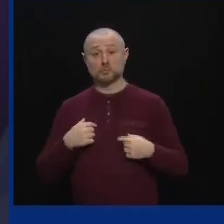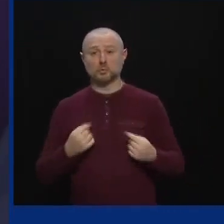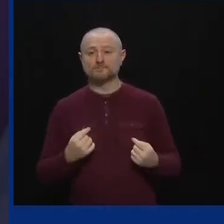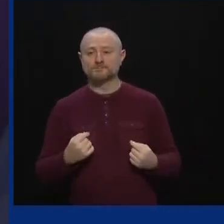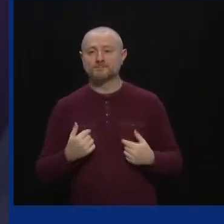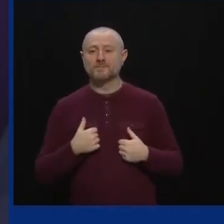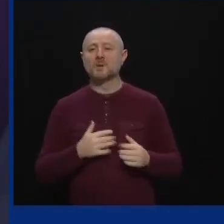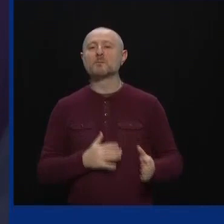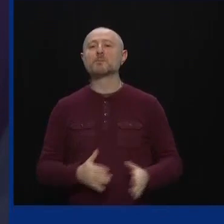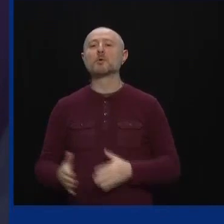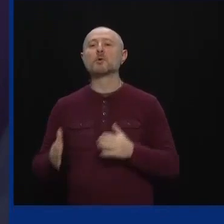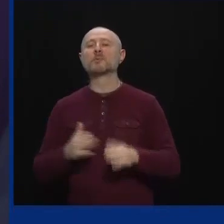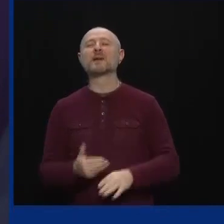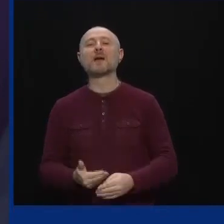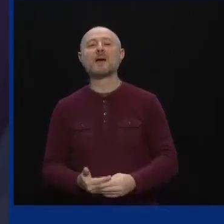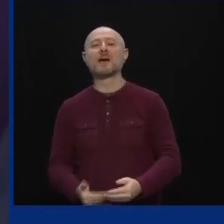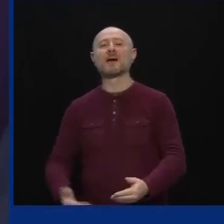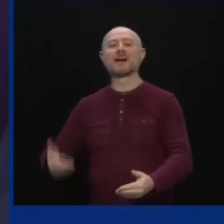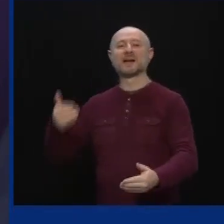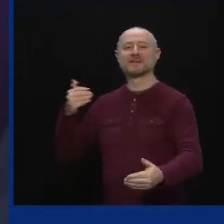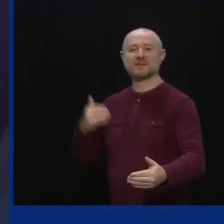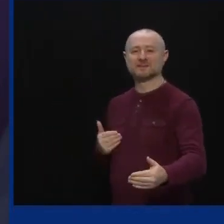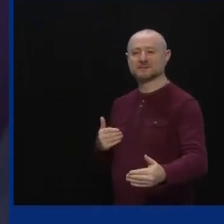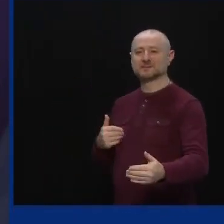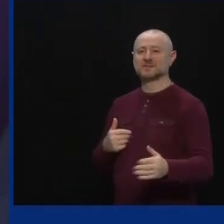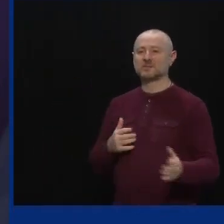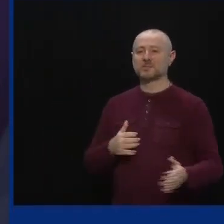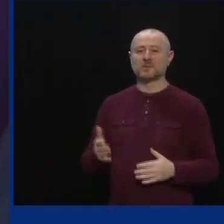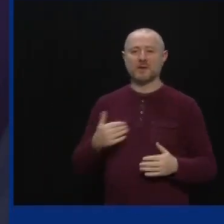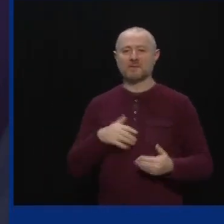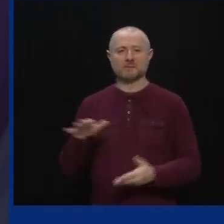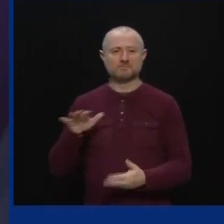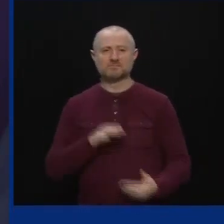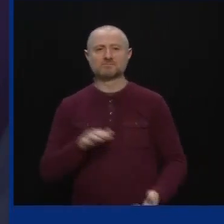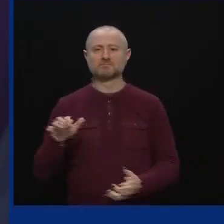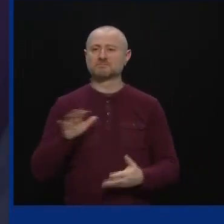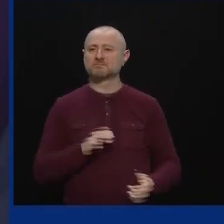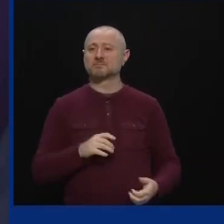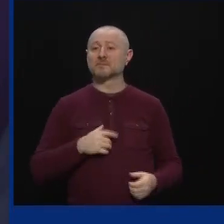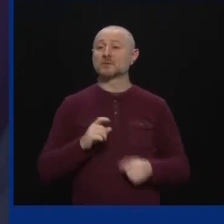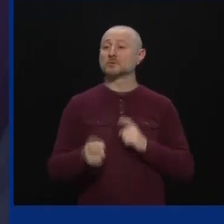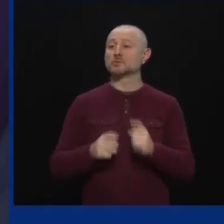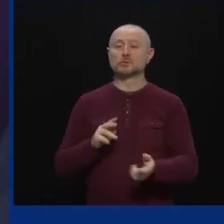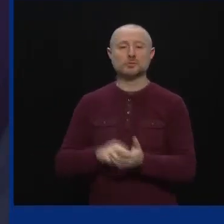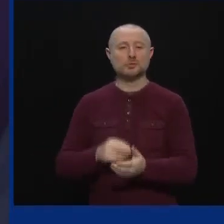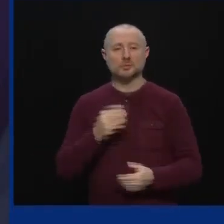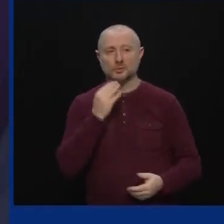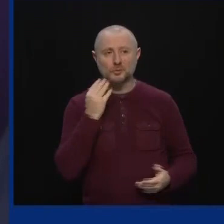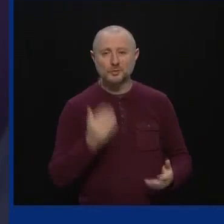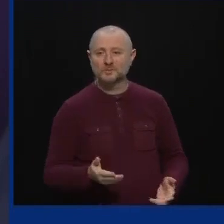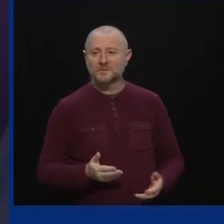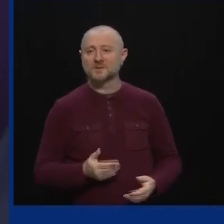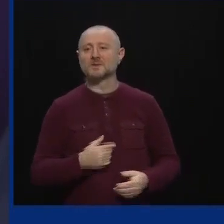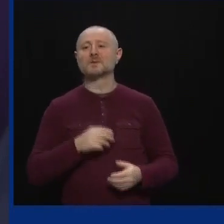AND I'VE HEARD FROM SOME OF -- ANECDOTALLY, THEY ARE SAYING, HOW ARE YOU THEY DOING WHAT THEY DO IN NEW YORK?